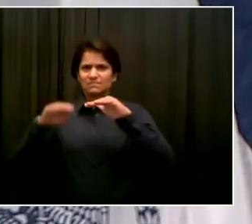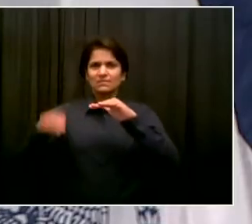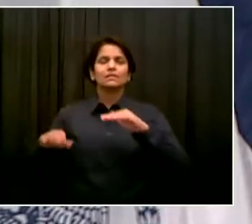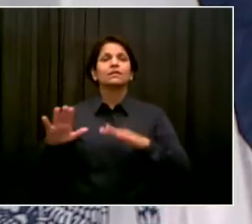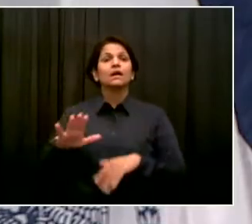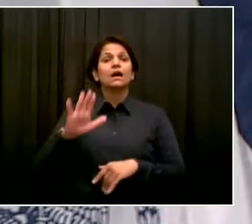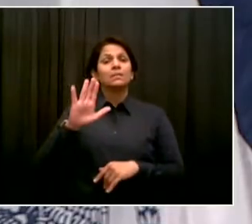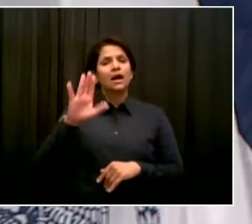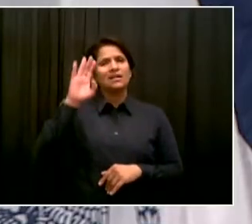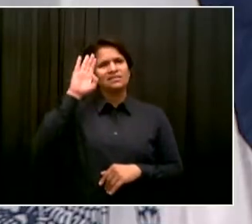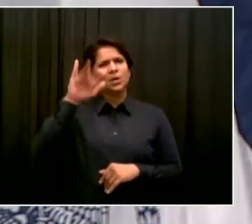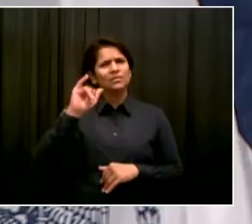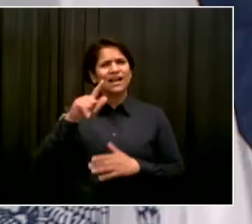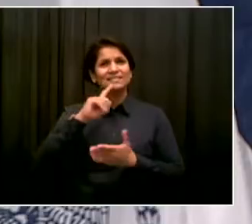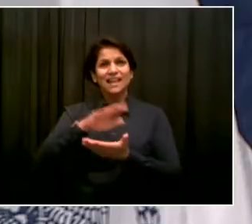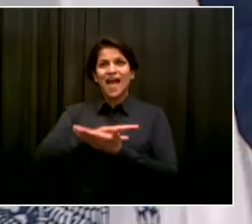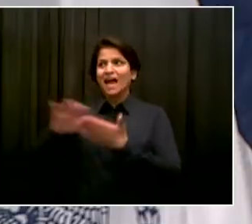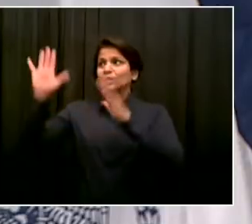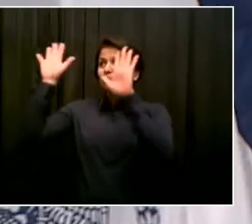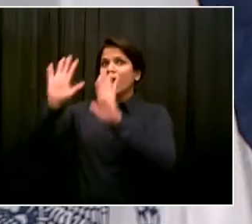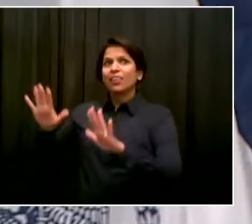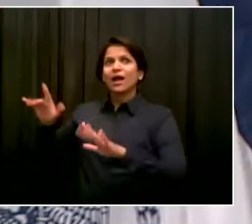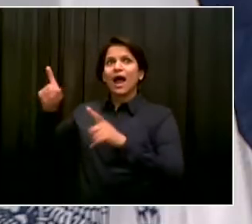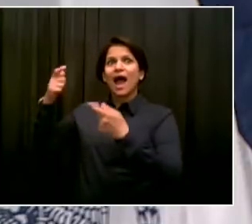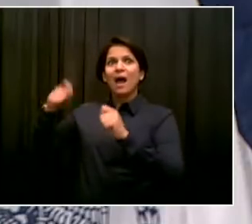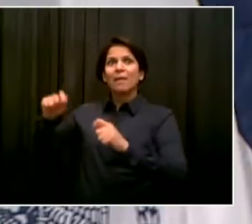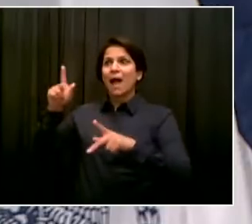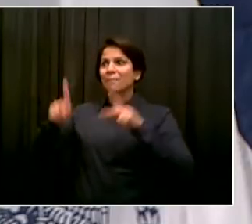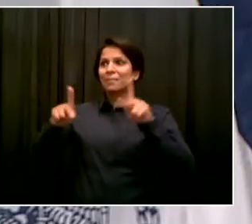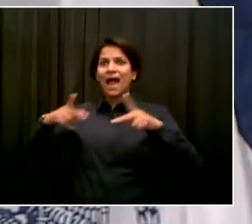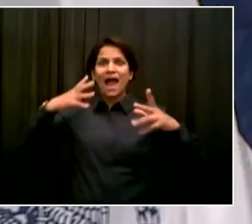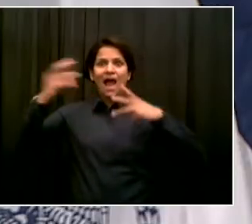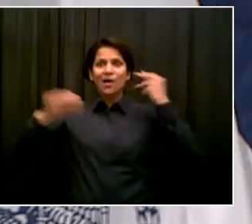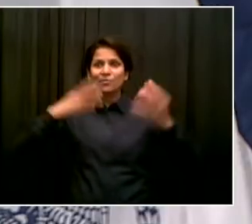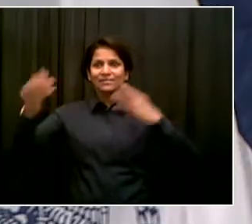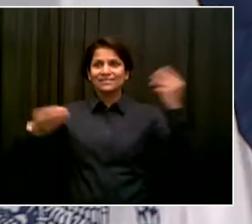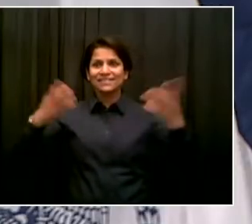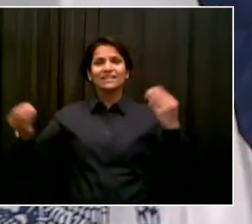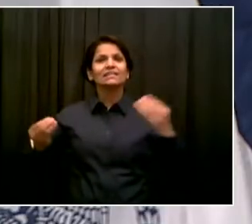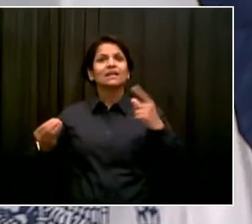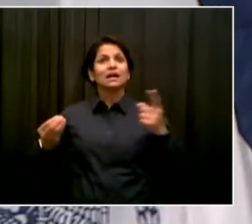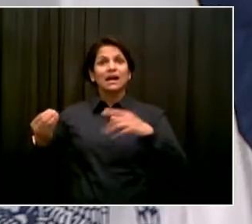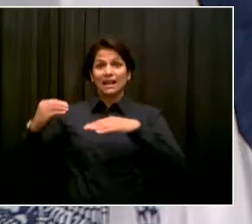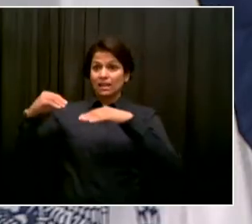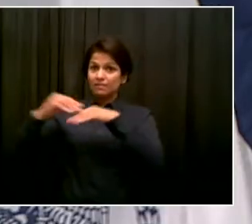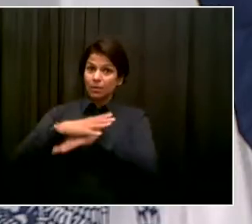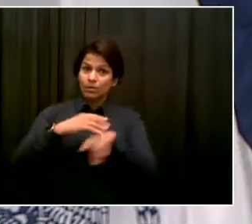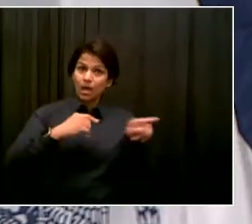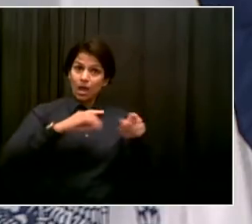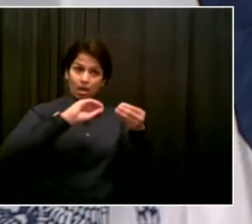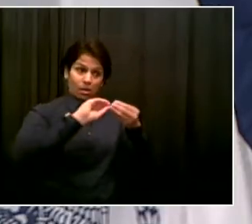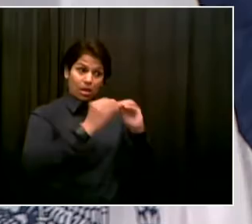AND IS IT -- WHILE IT IS WORTH NOTING THAT PLEASANT WEATHER